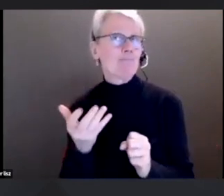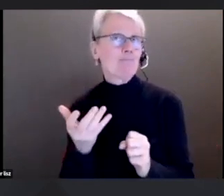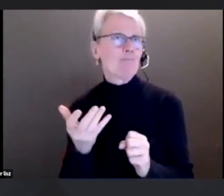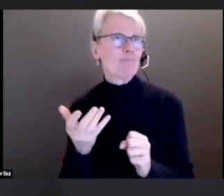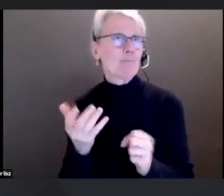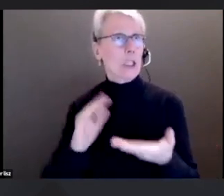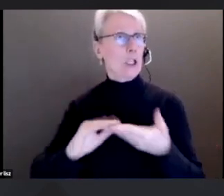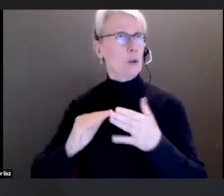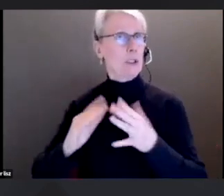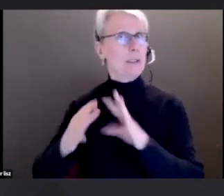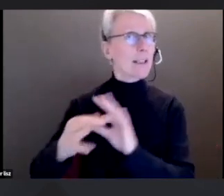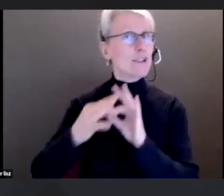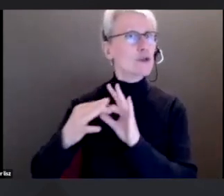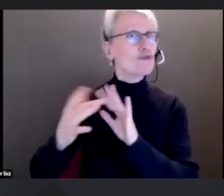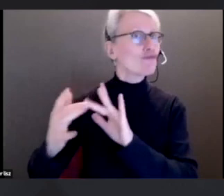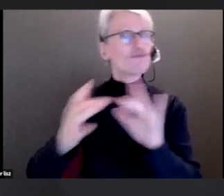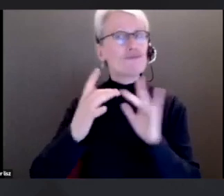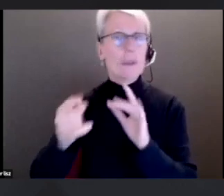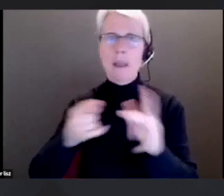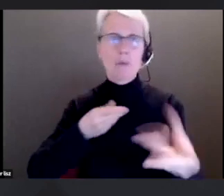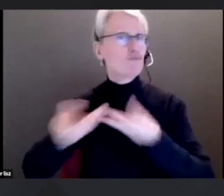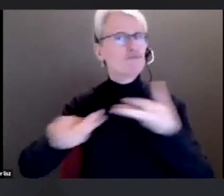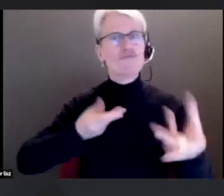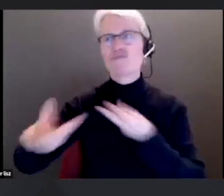Thanks so much. Let's see what else is here.